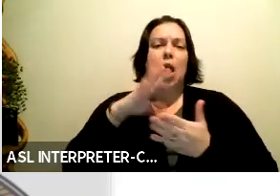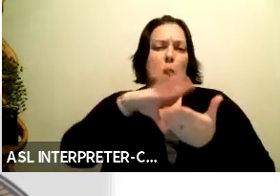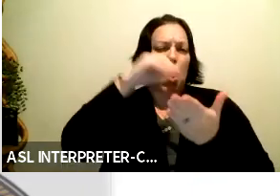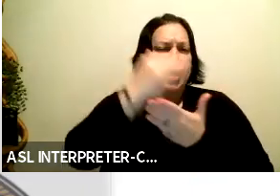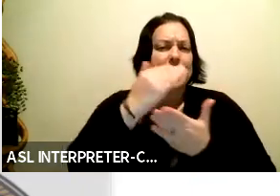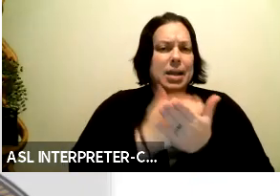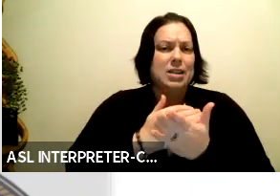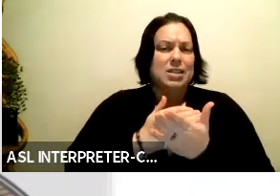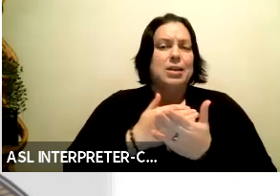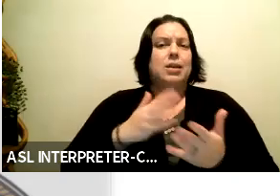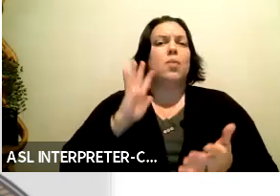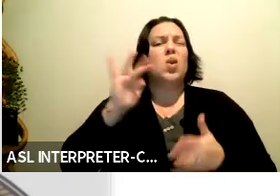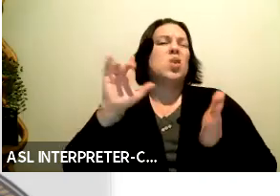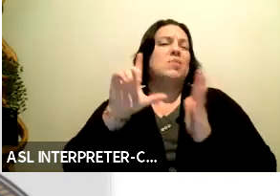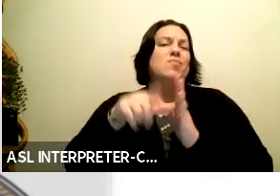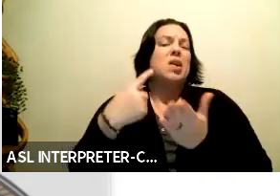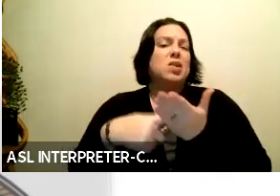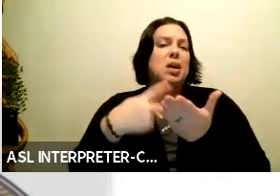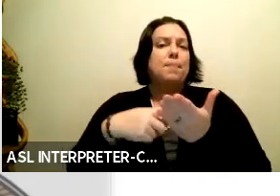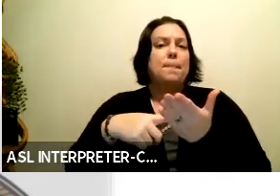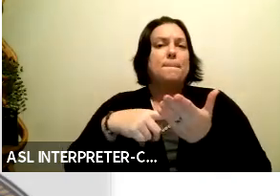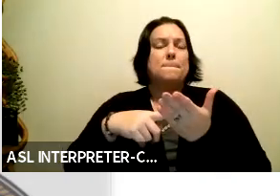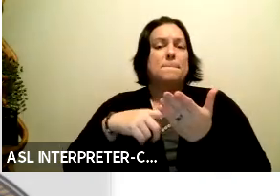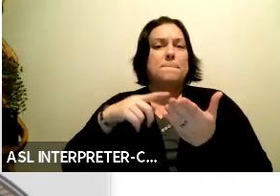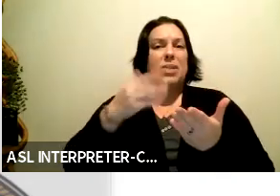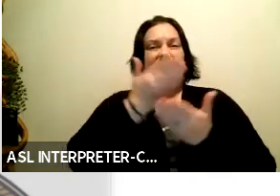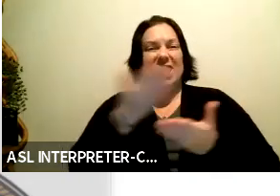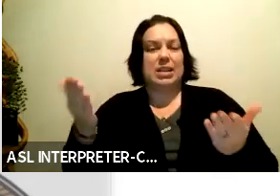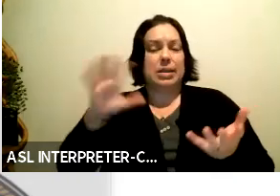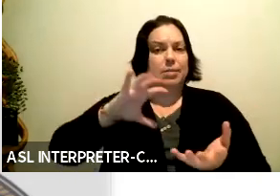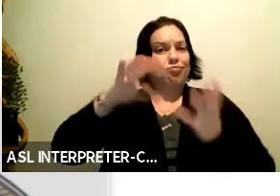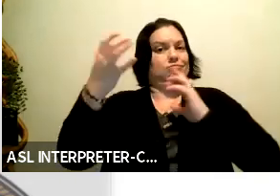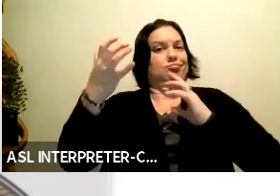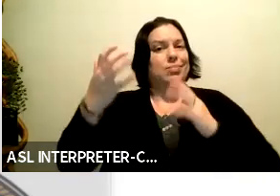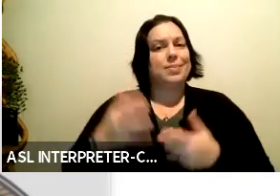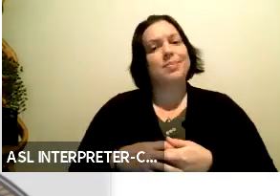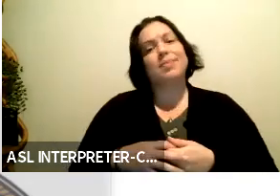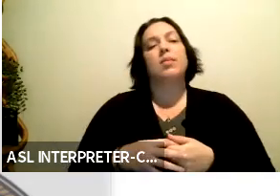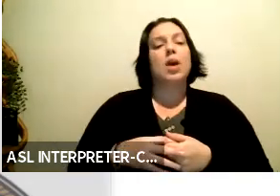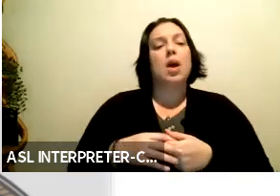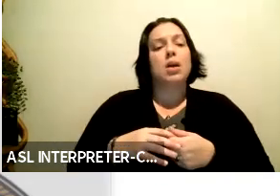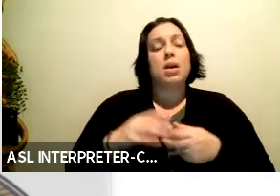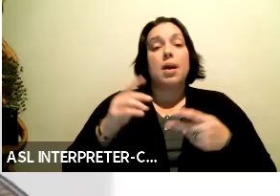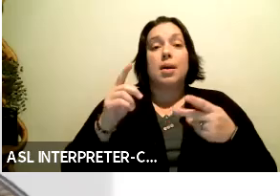disrupted that growth. The other area was person centered planning, preparedness and training